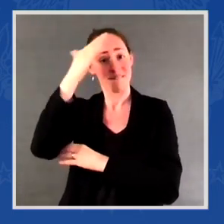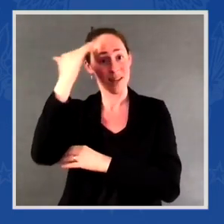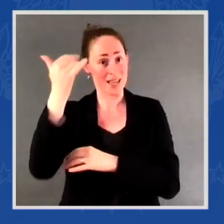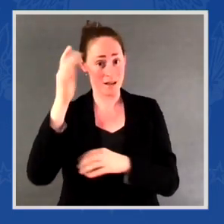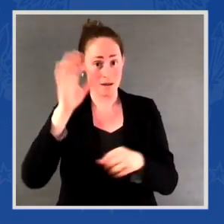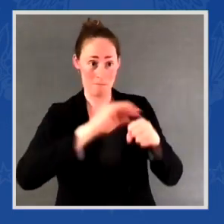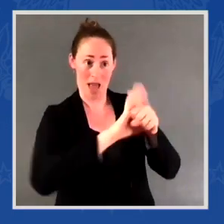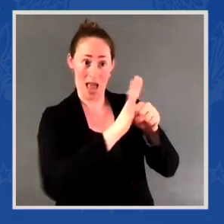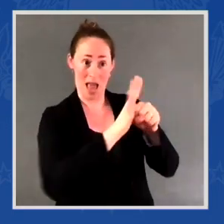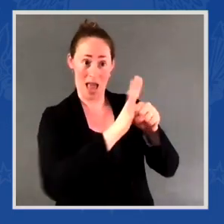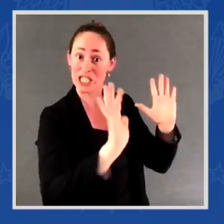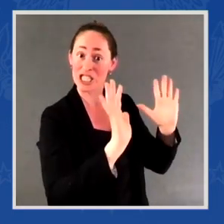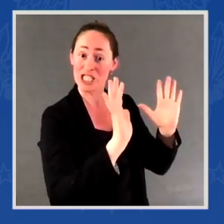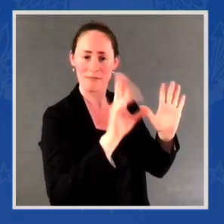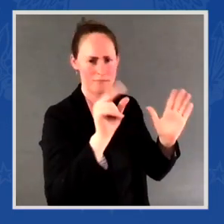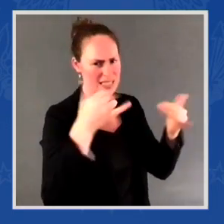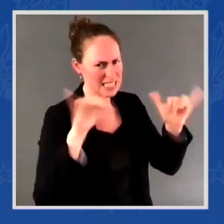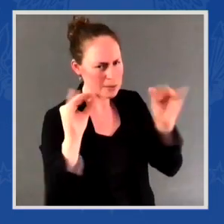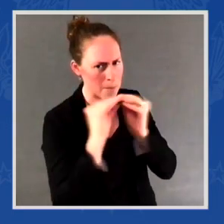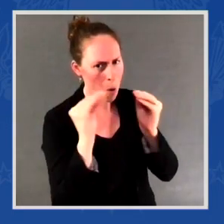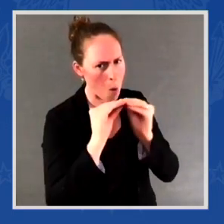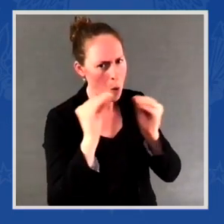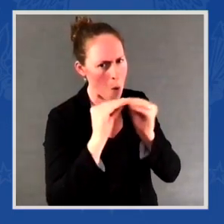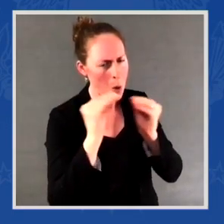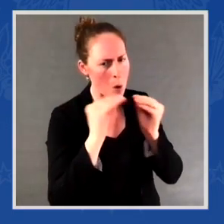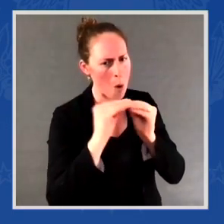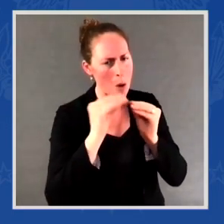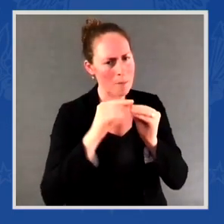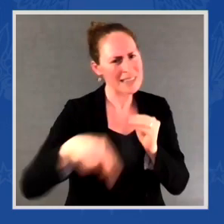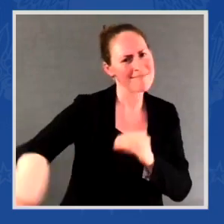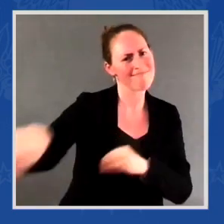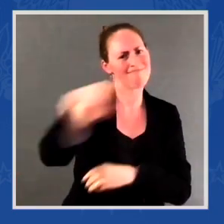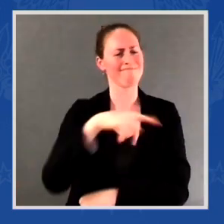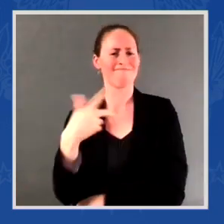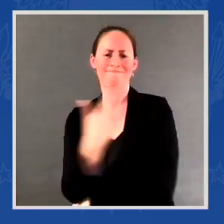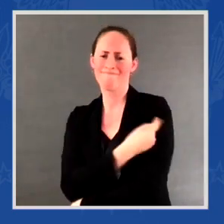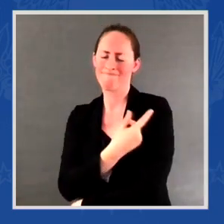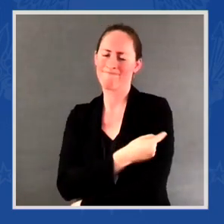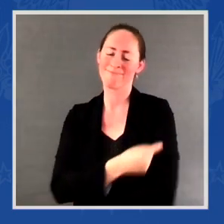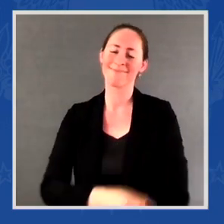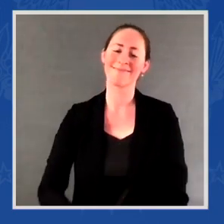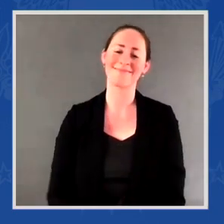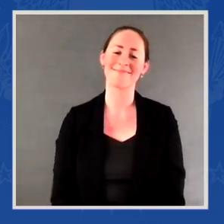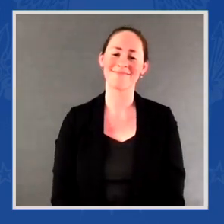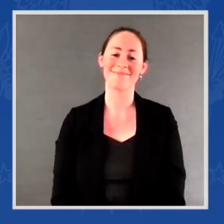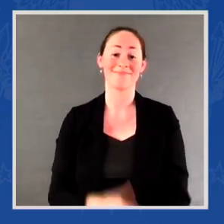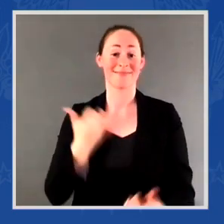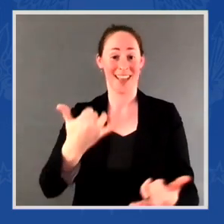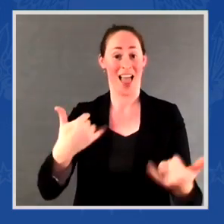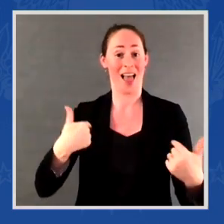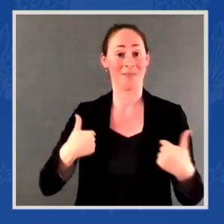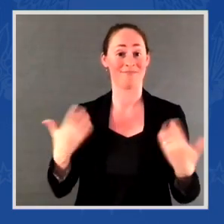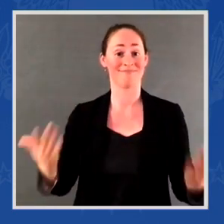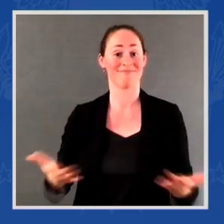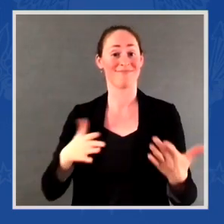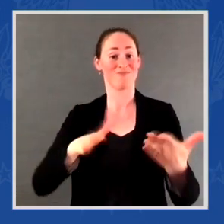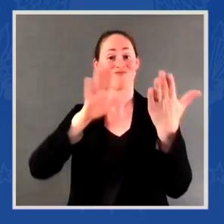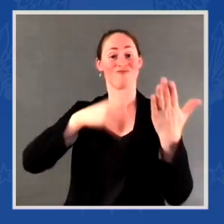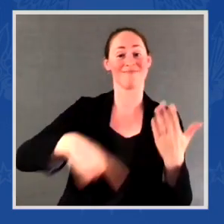and get vaccinated as I stand here before you. There are over 400 people hospitalized in North Carolina